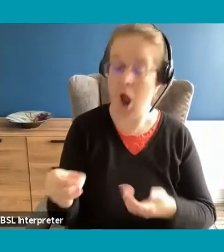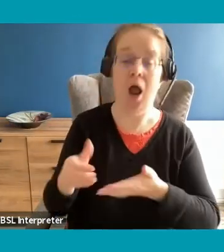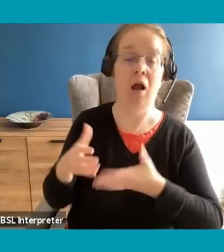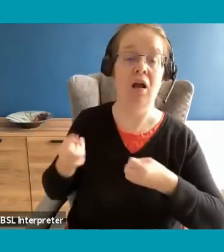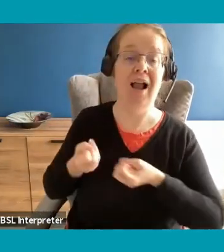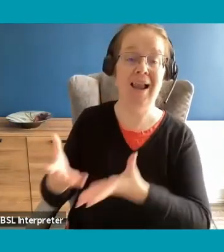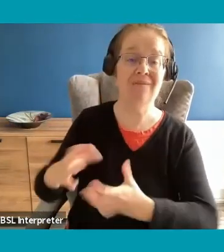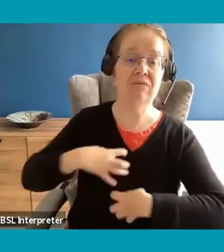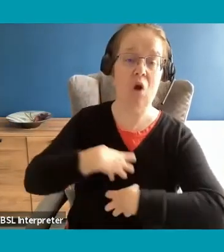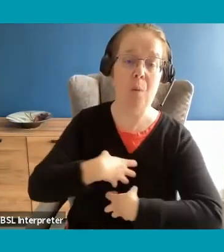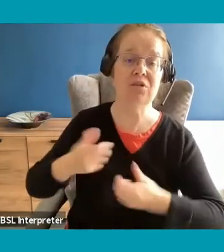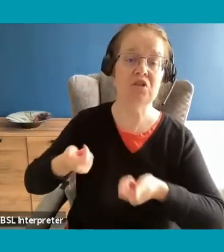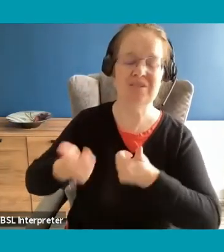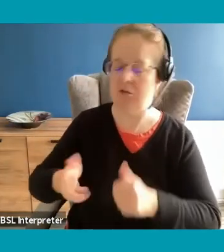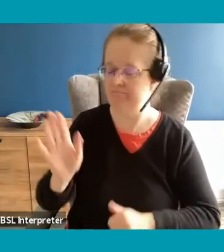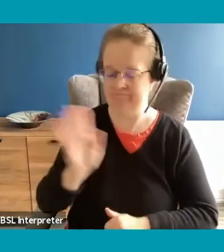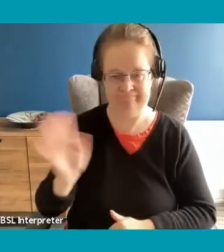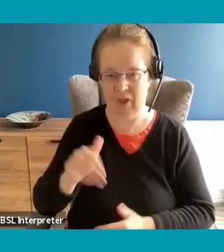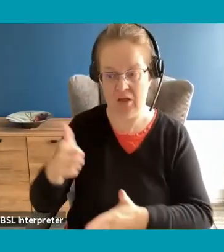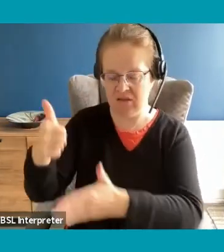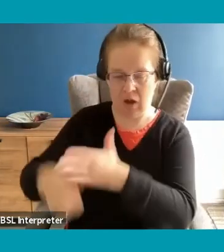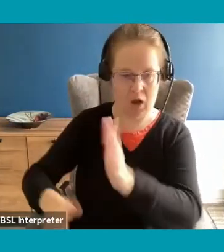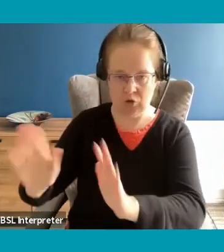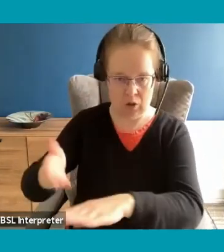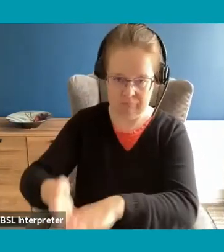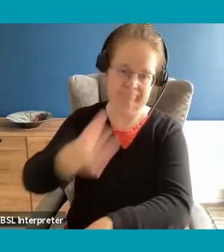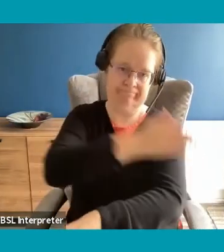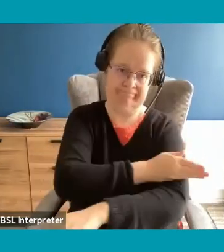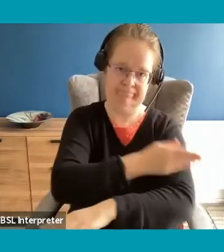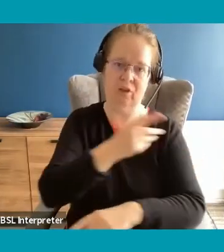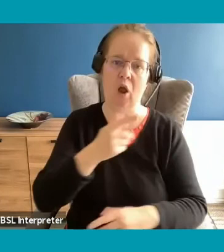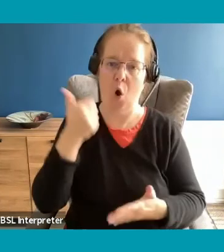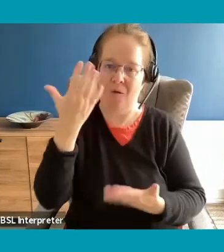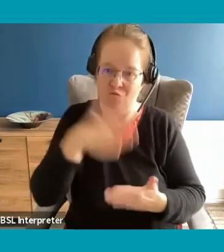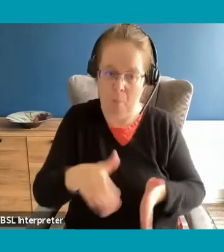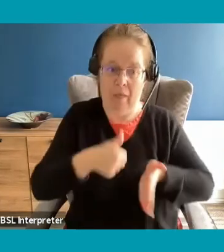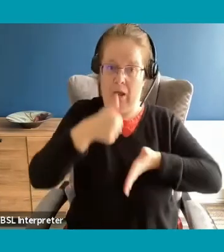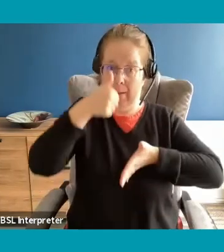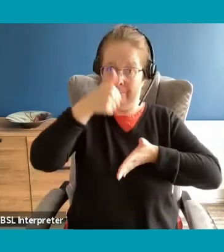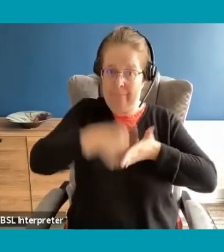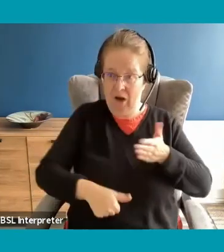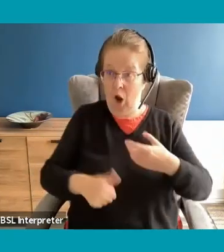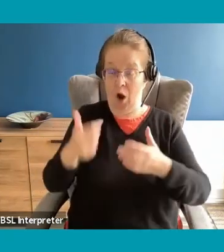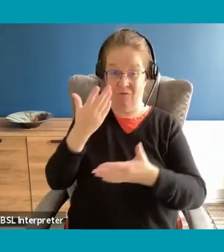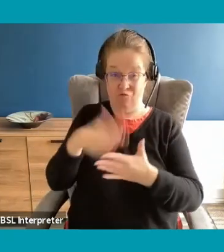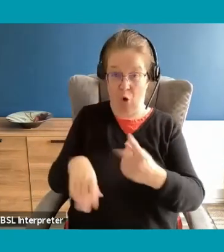what adjustments or any extra support that they may need. It is right from recruitment and